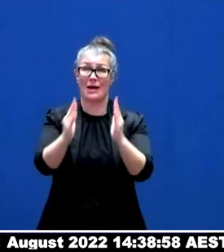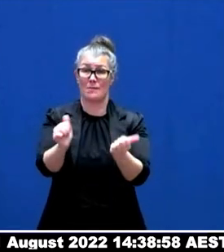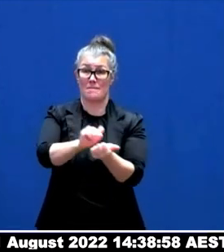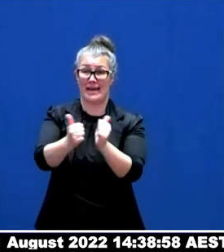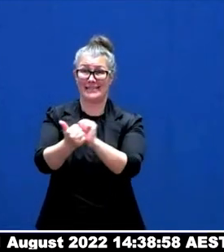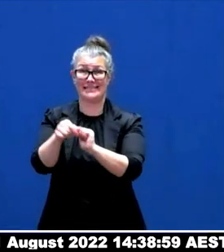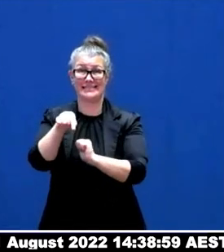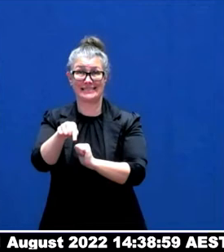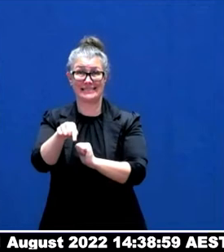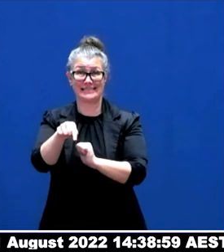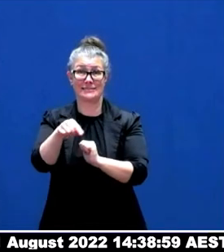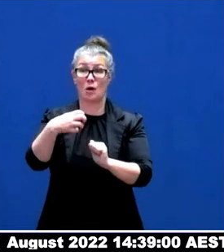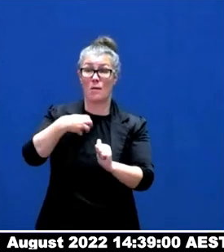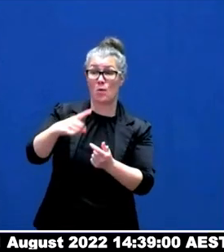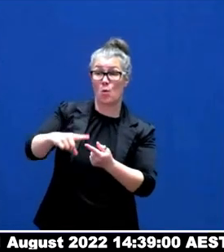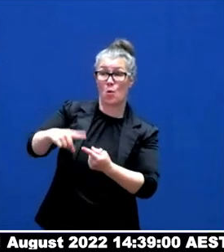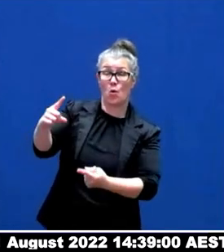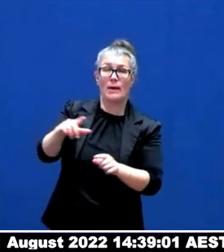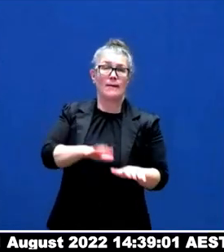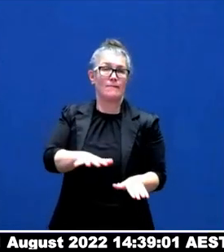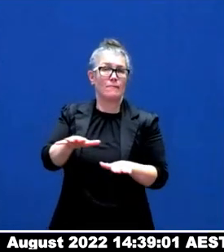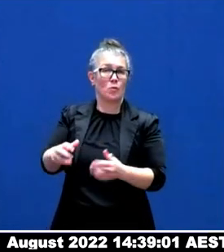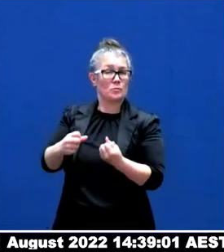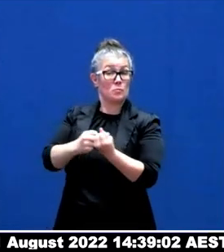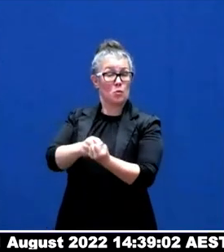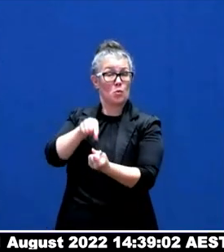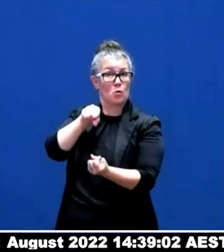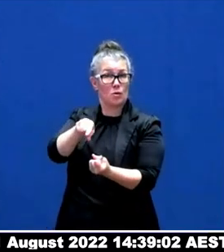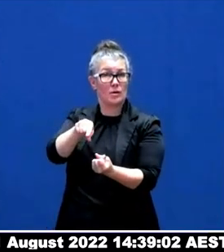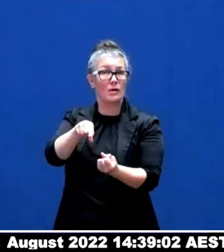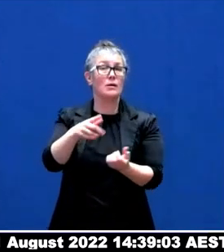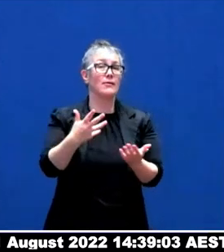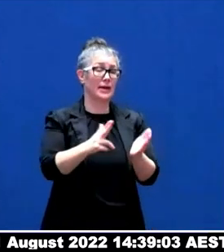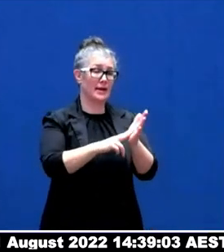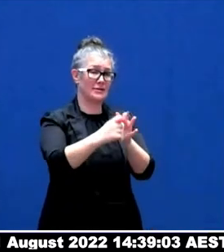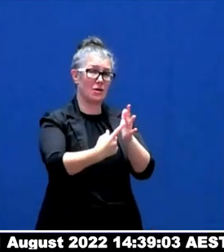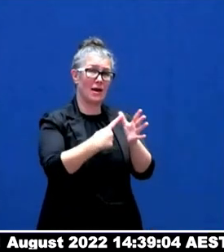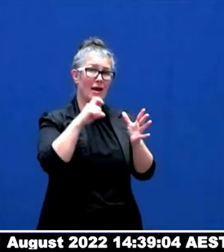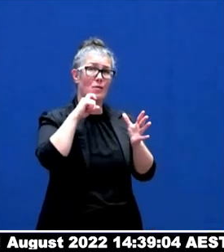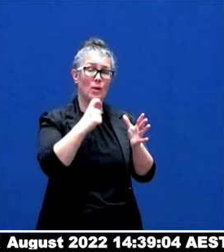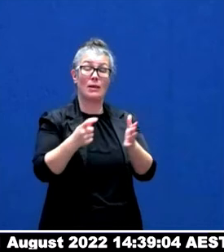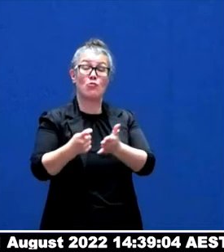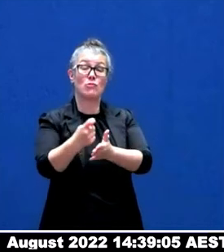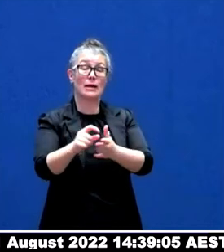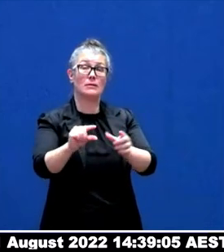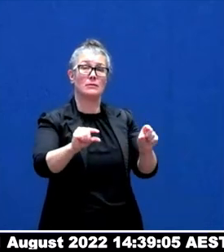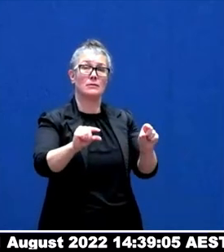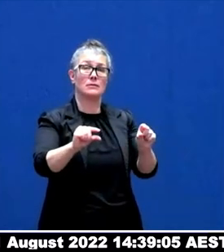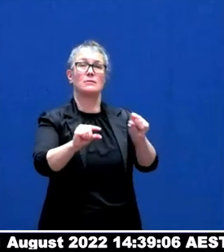informal support, and the NDIA may subsidise the rents component of the housemate living